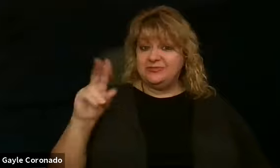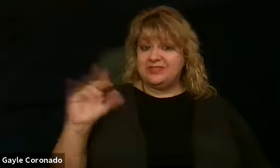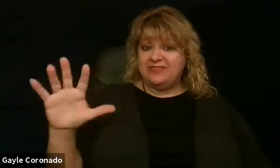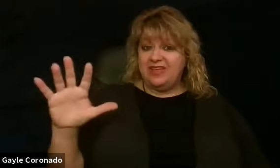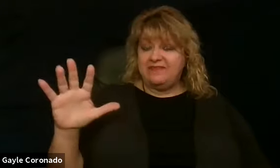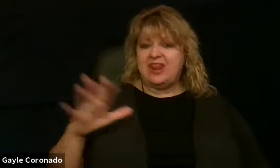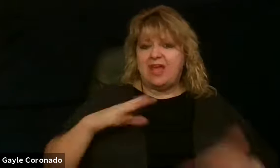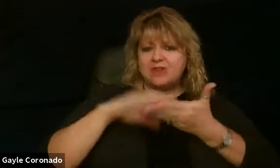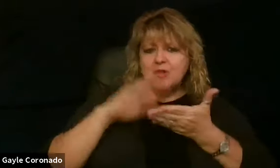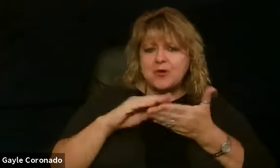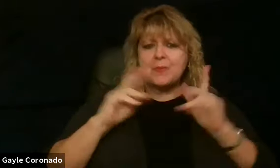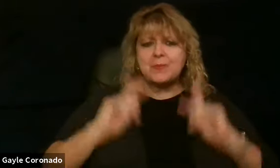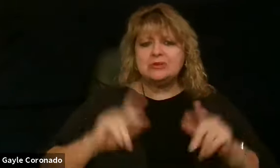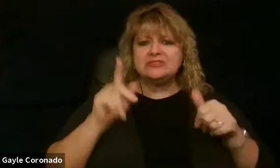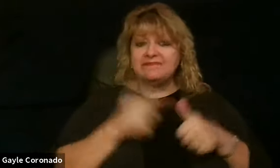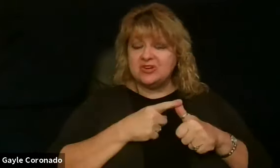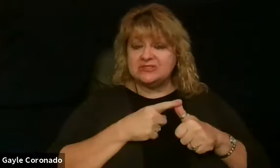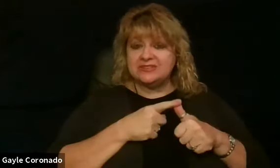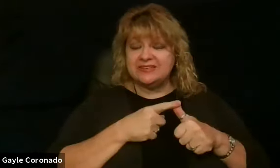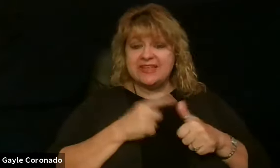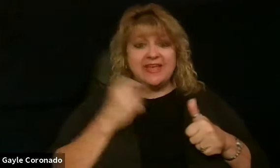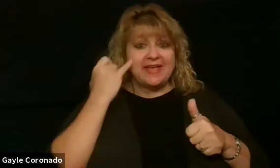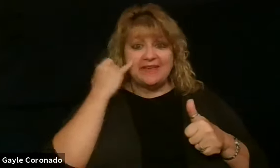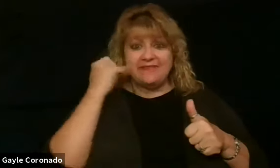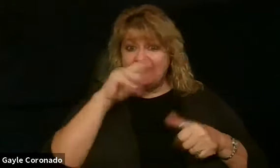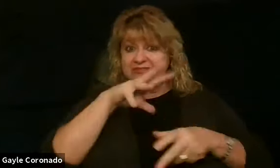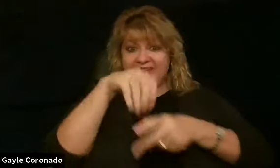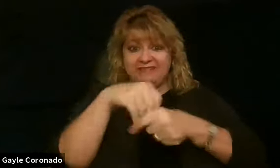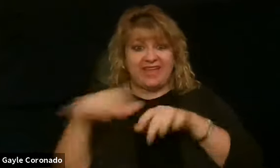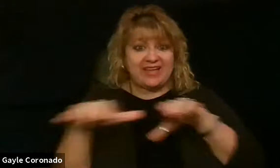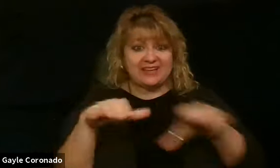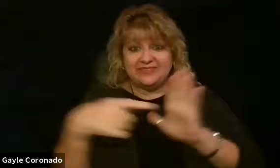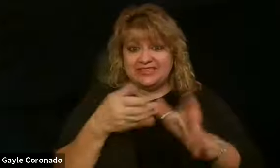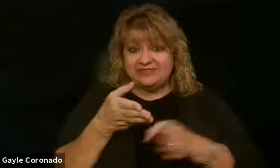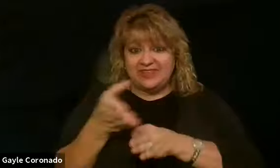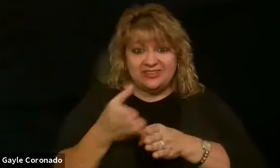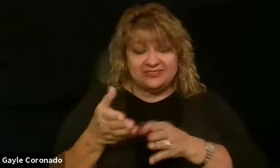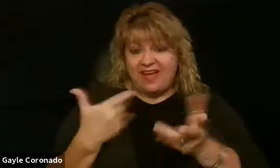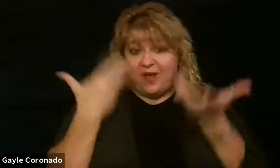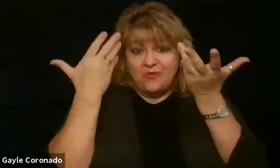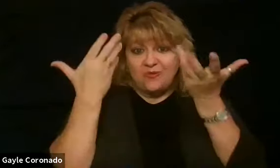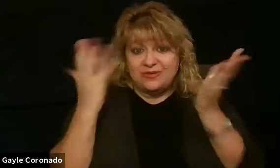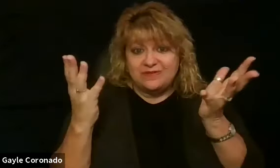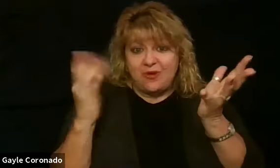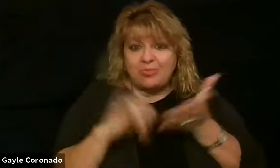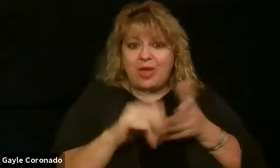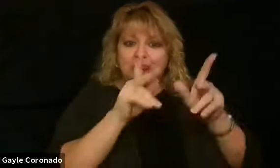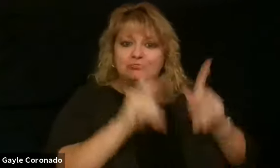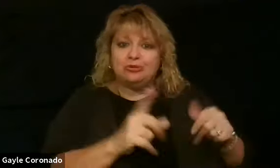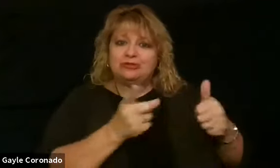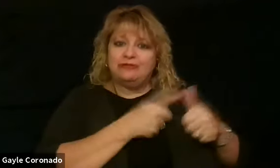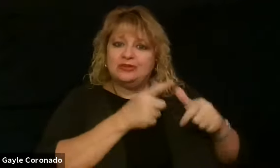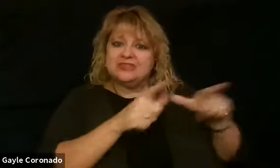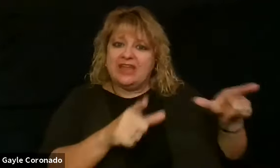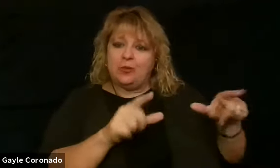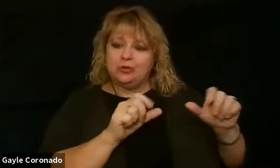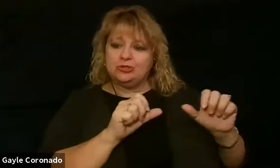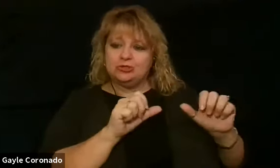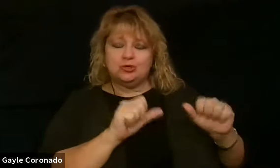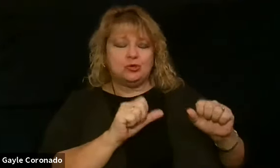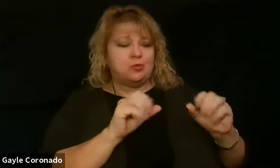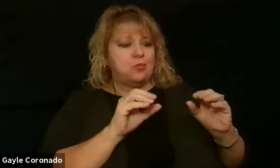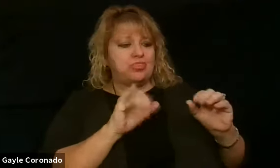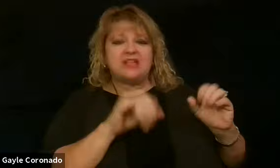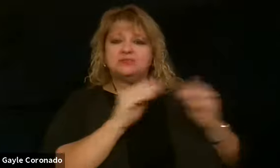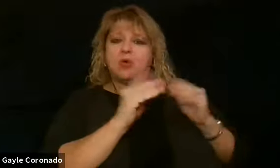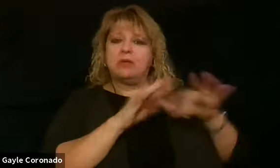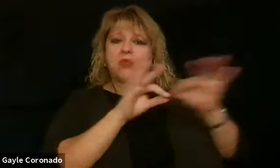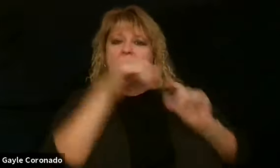Because if I wasn't in active in the field I may not have known that person first language was more important in the field.